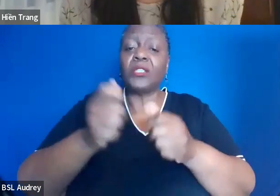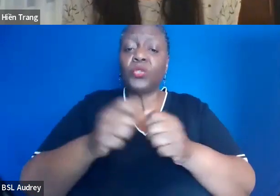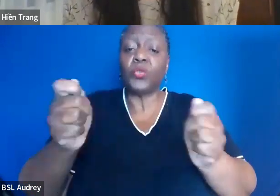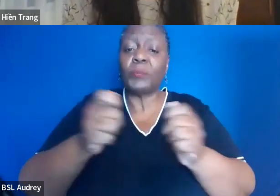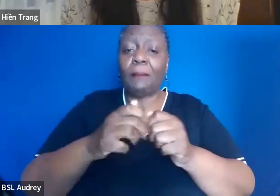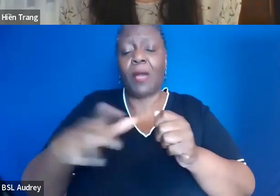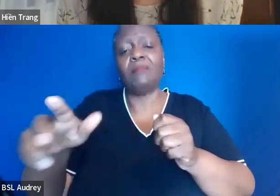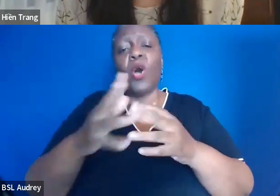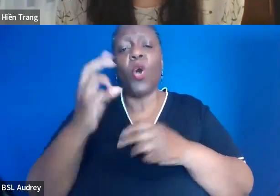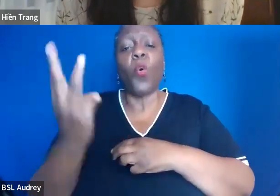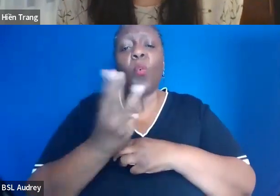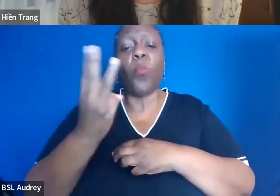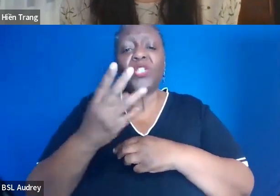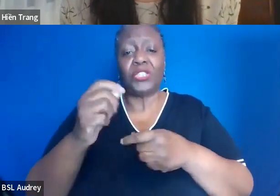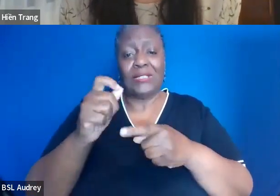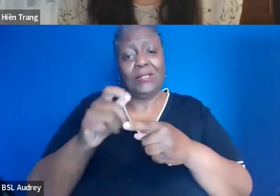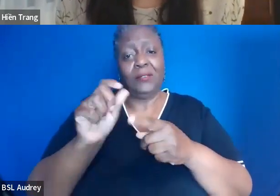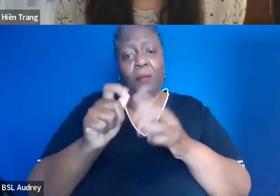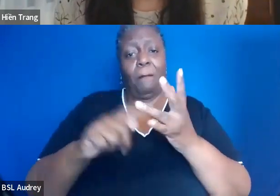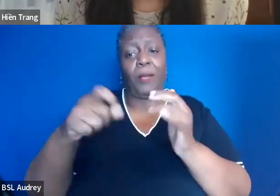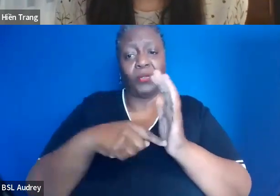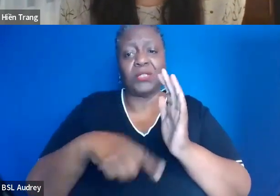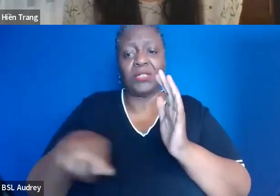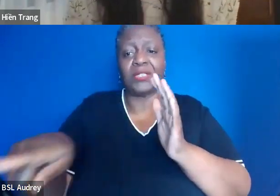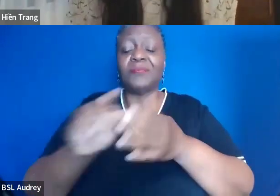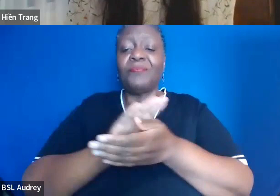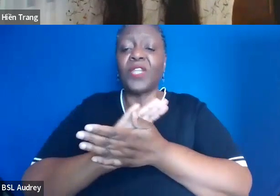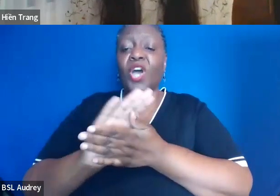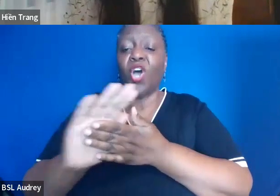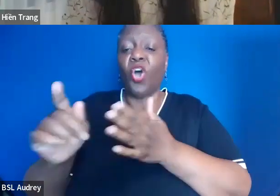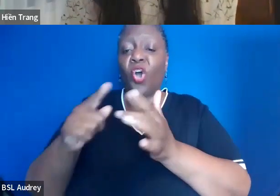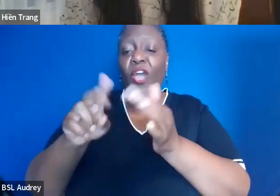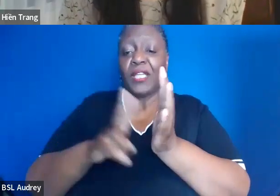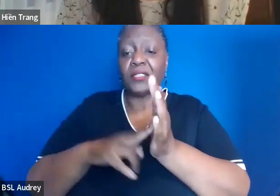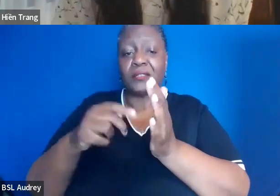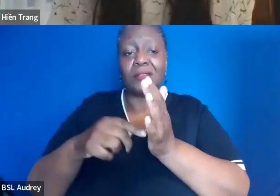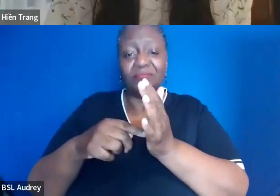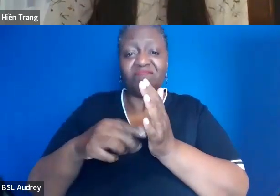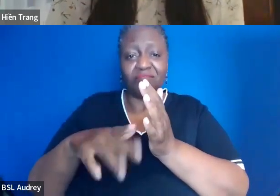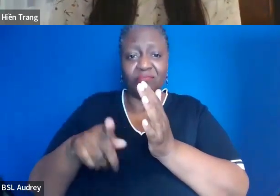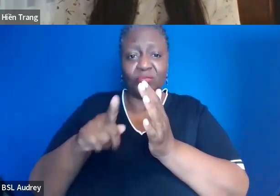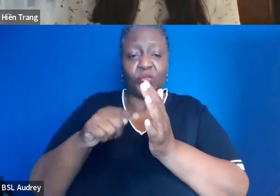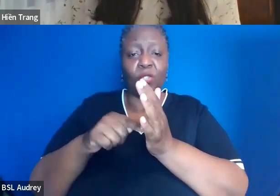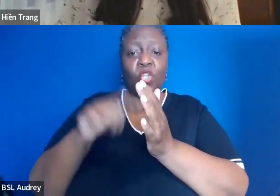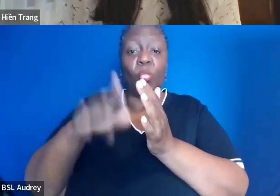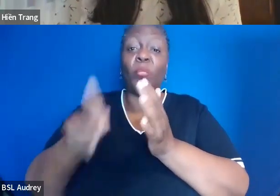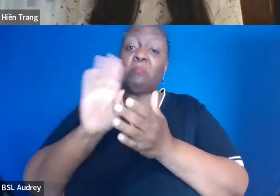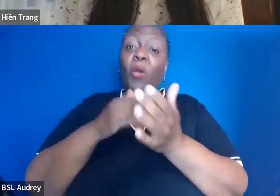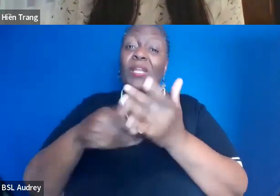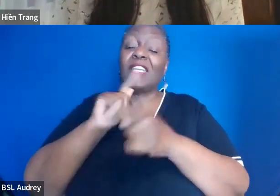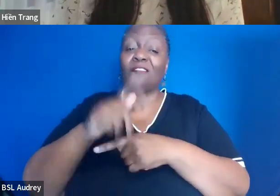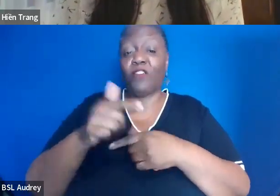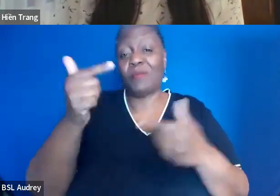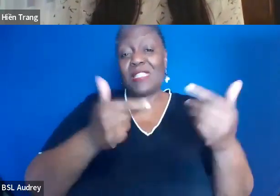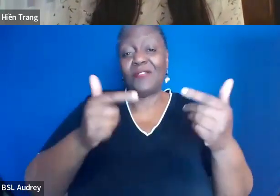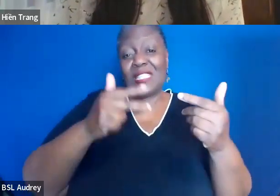I hope I'm saying that correctly lived from 1772 to 1822 in Northern Vietnam